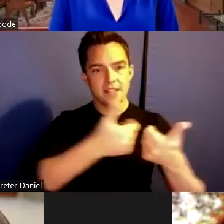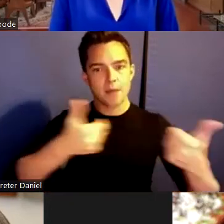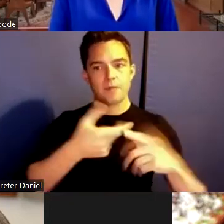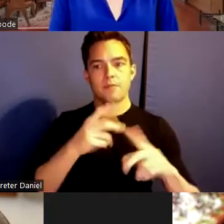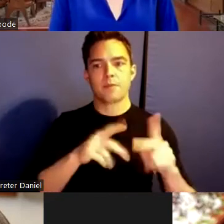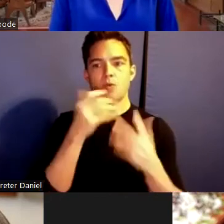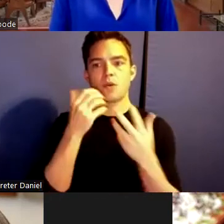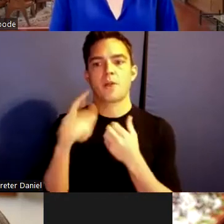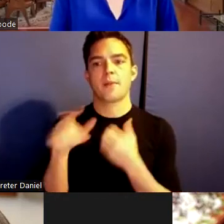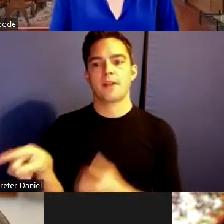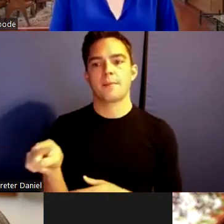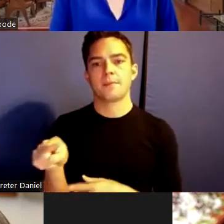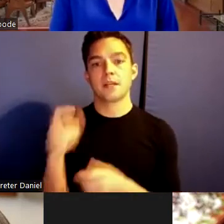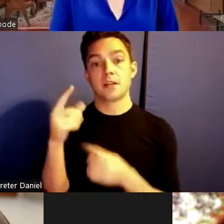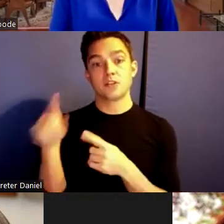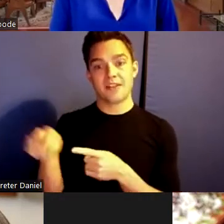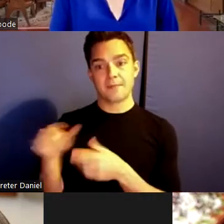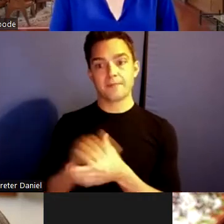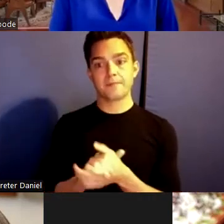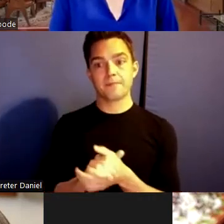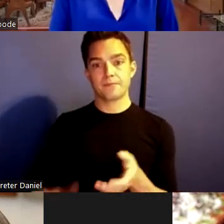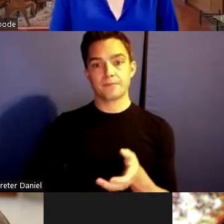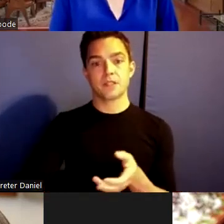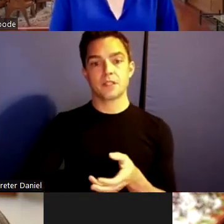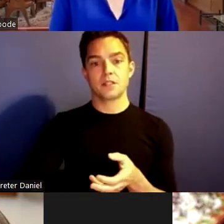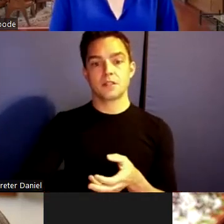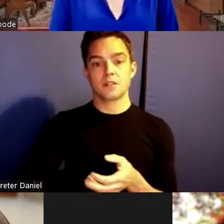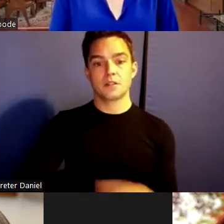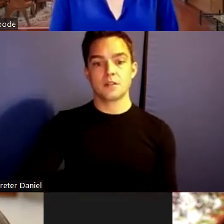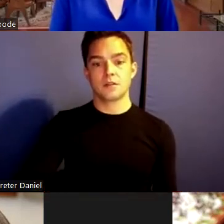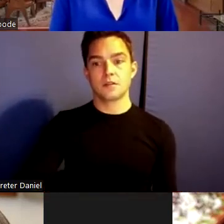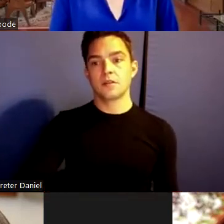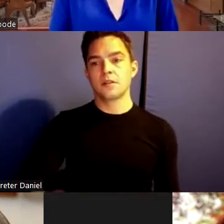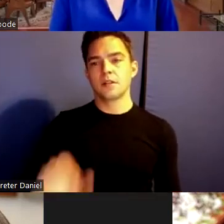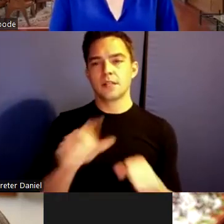about them and understand them. This can be especially disruptive to individuals with